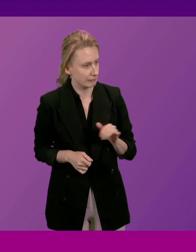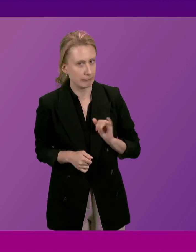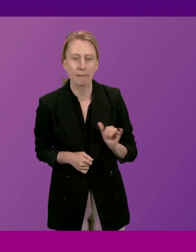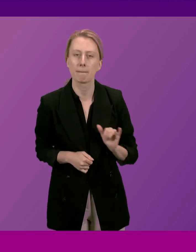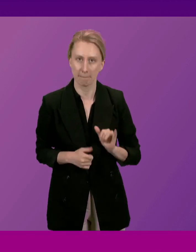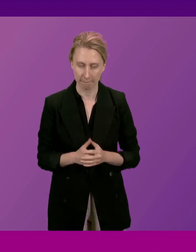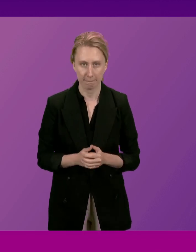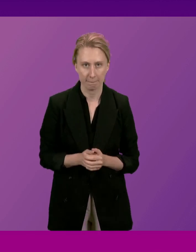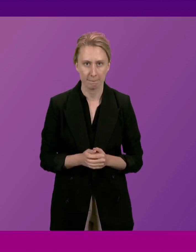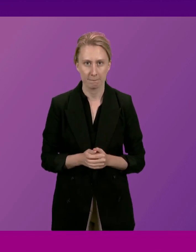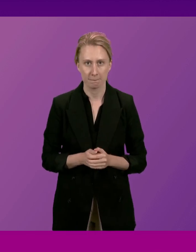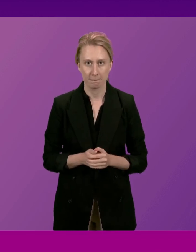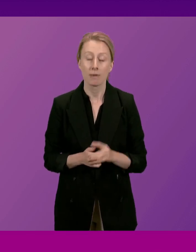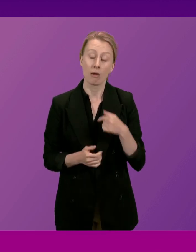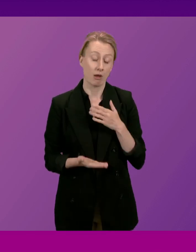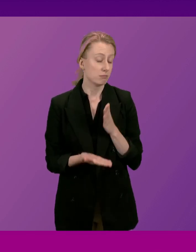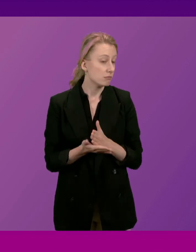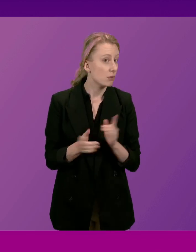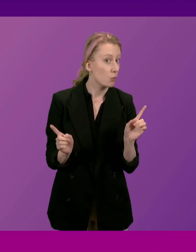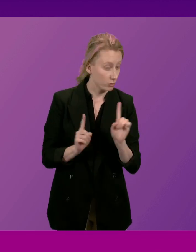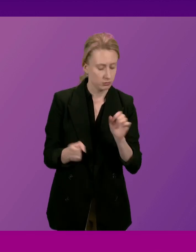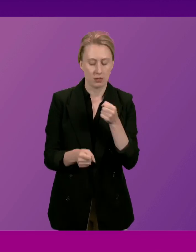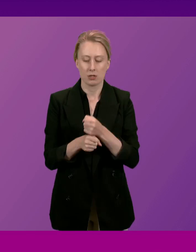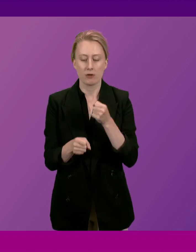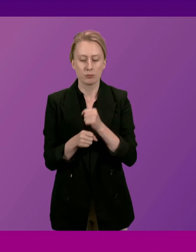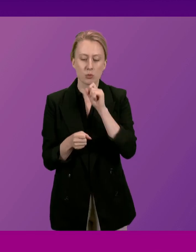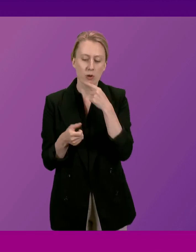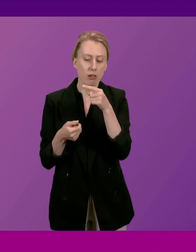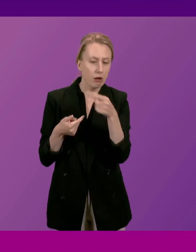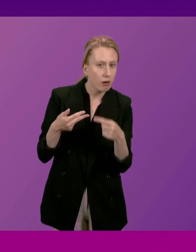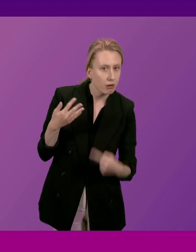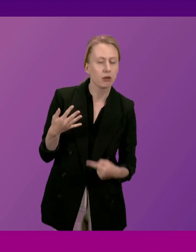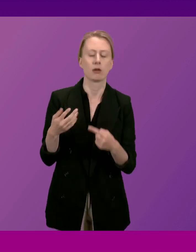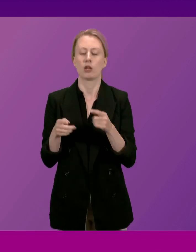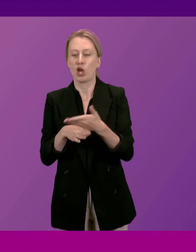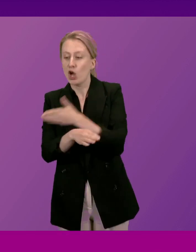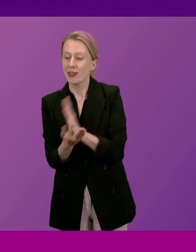him that the Government will take forward a combination of early intervention and